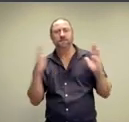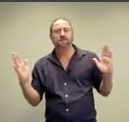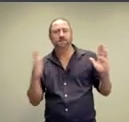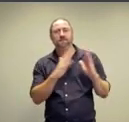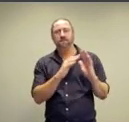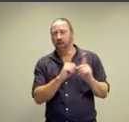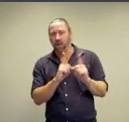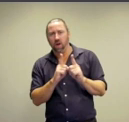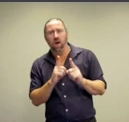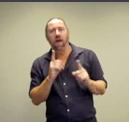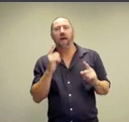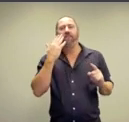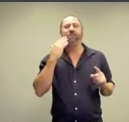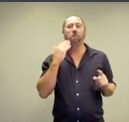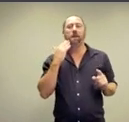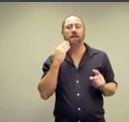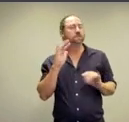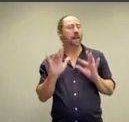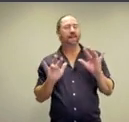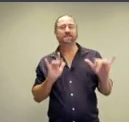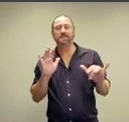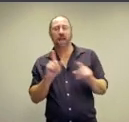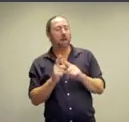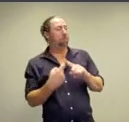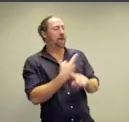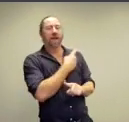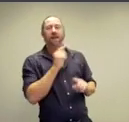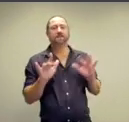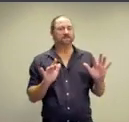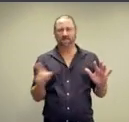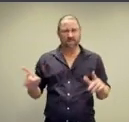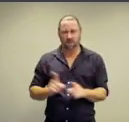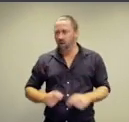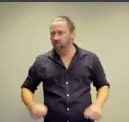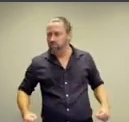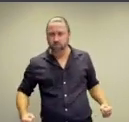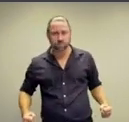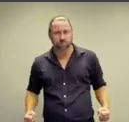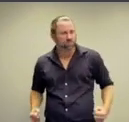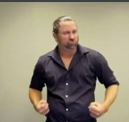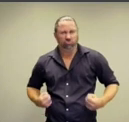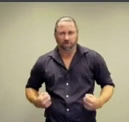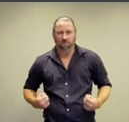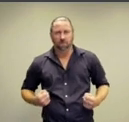represented a huge step away from the effeminate stereotypes of the past as